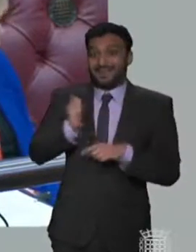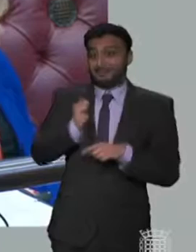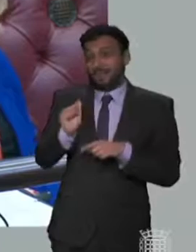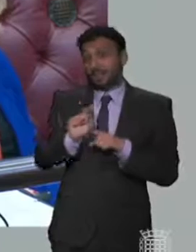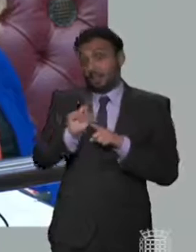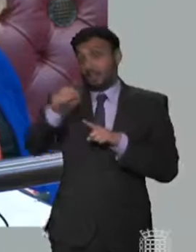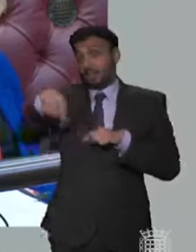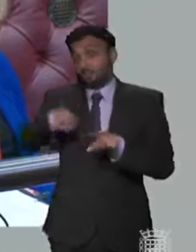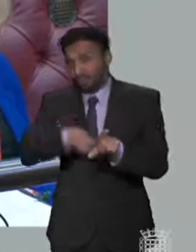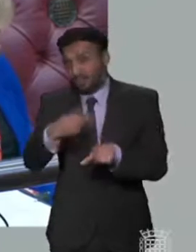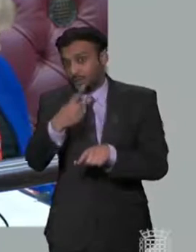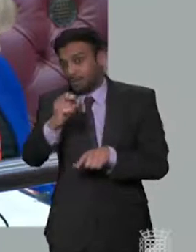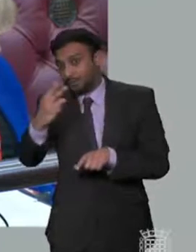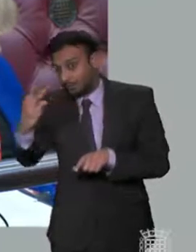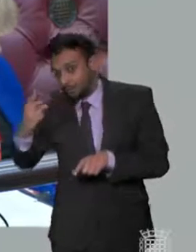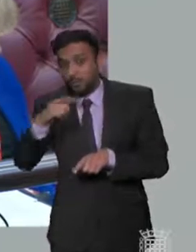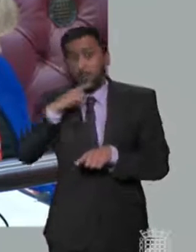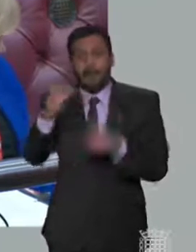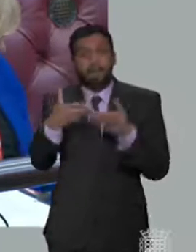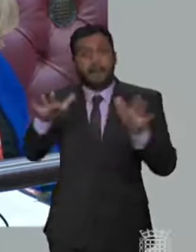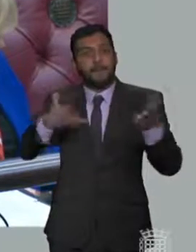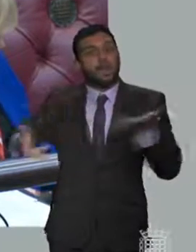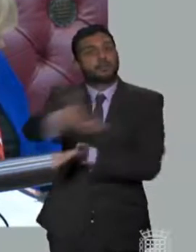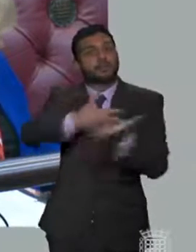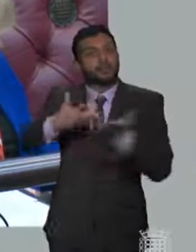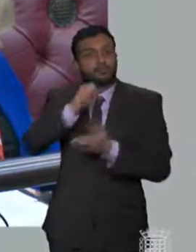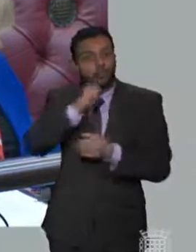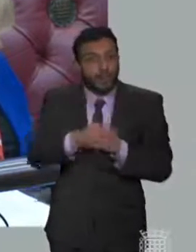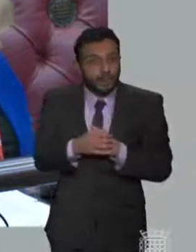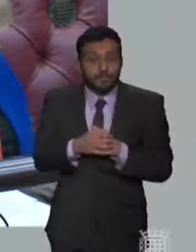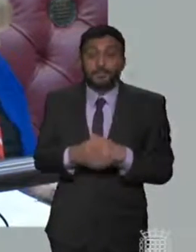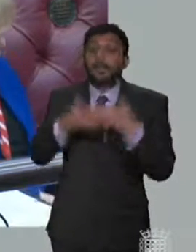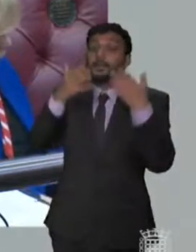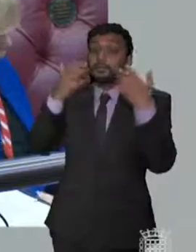the minister for disabled people has written to the minister for school standards to better